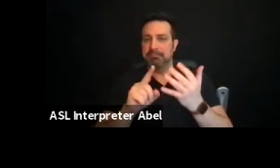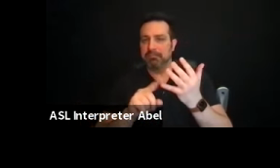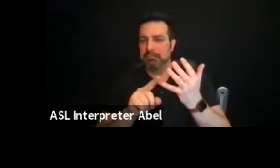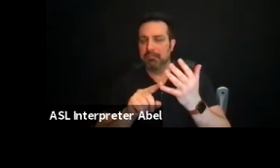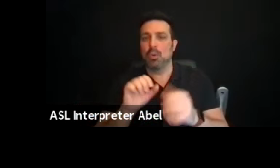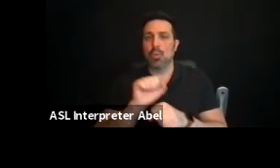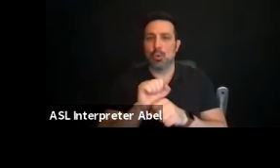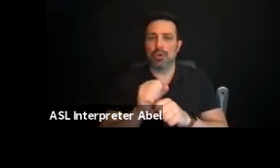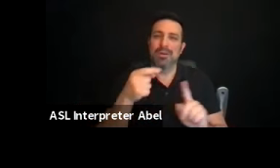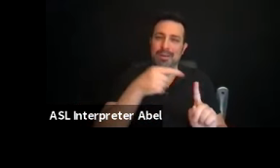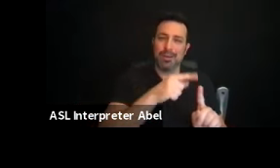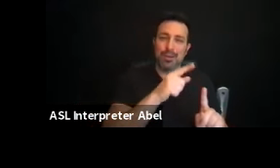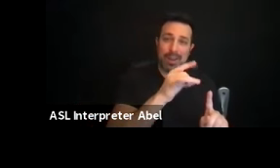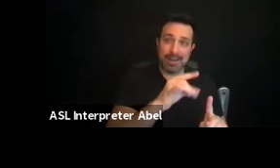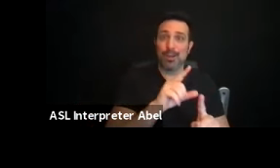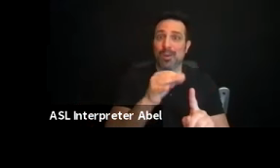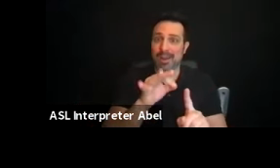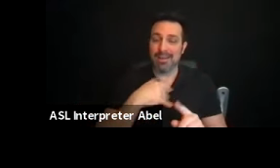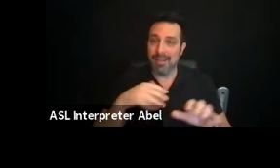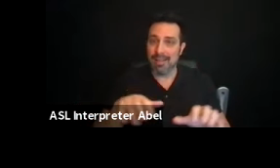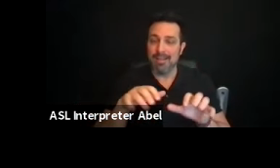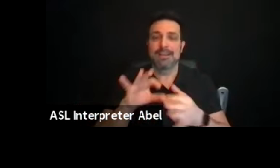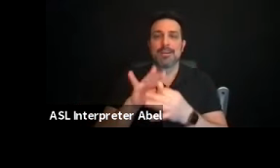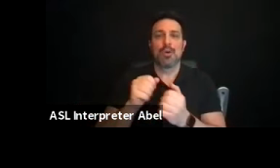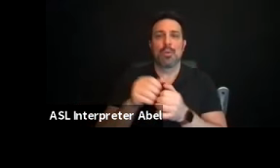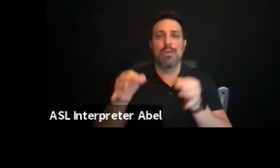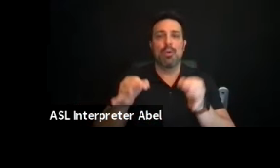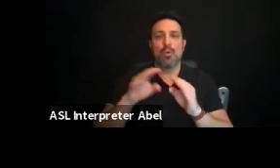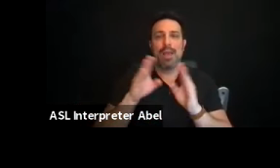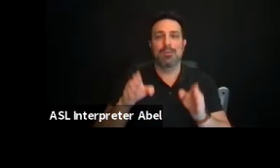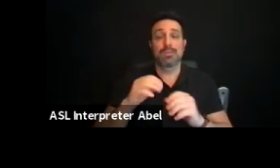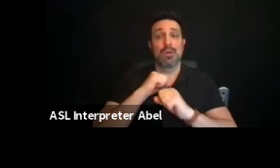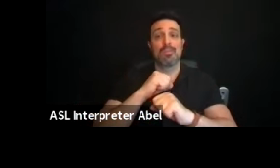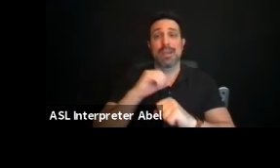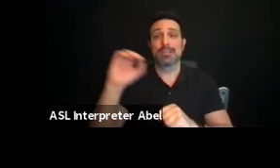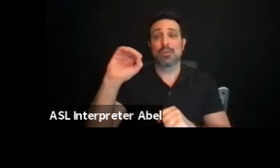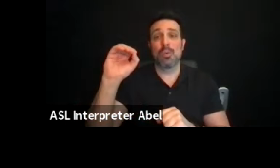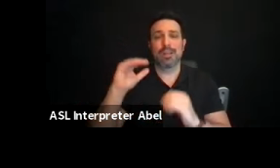centers period. Like for profit corroboration for operating private prisons. And finally, going back to our